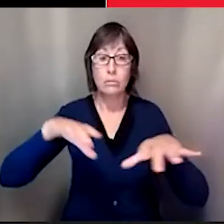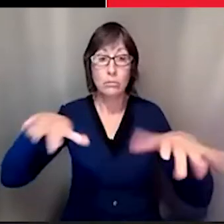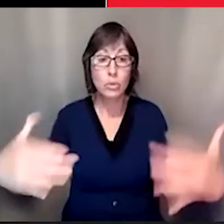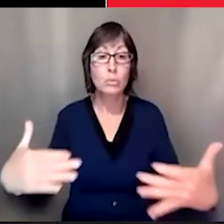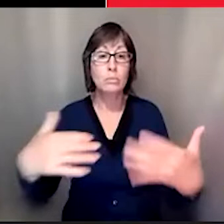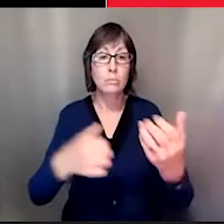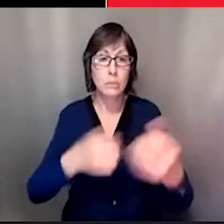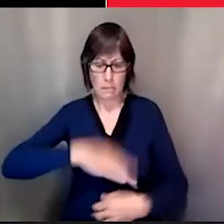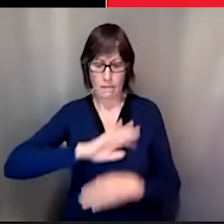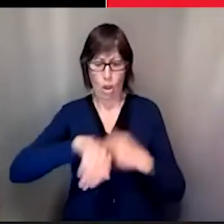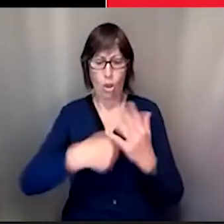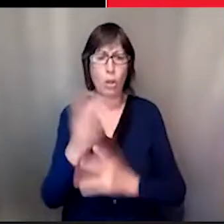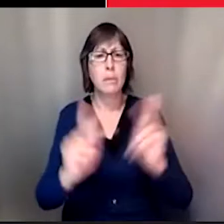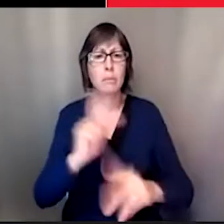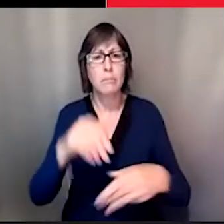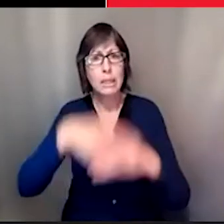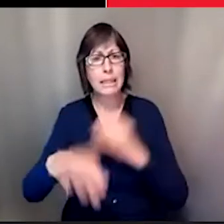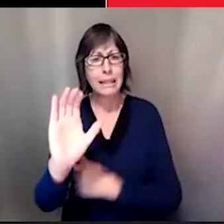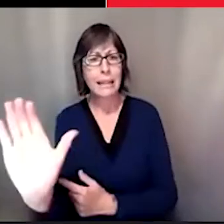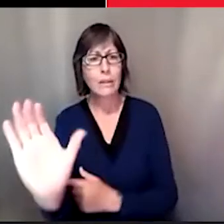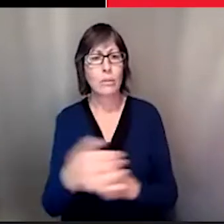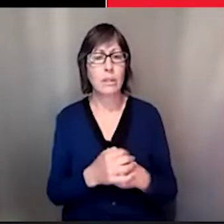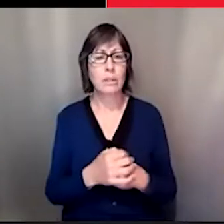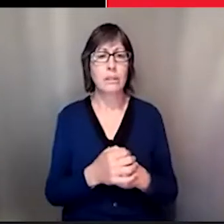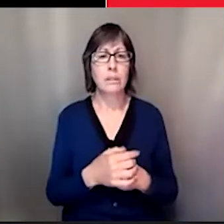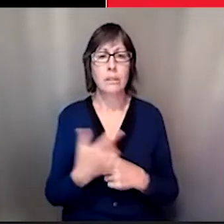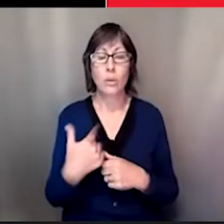the arts provided by The City of Calgary and leverage these funds to provide additional